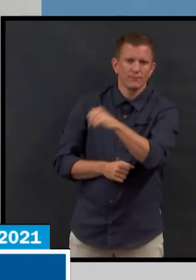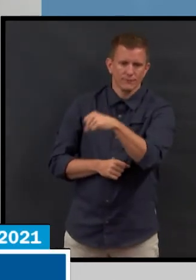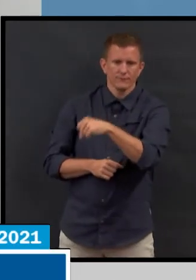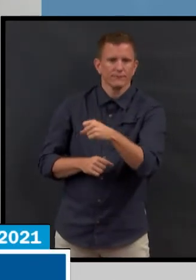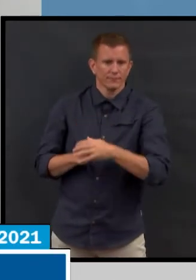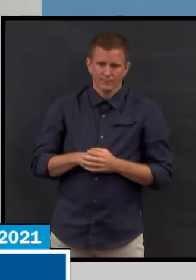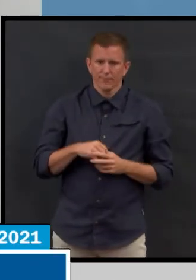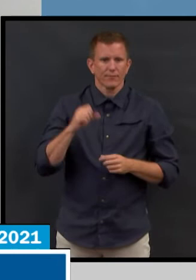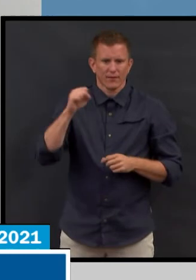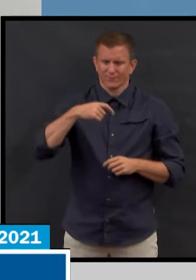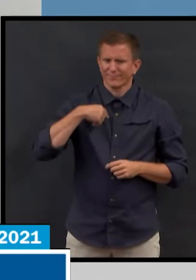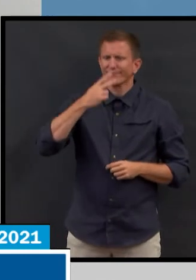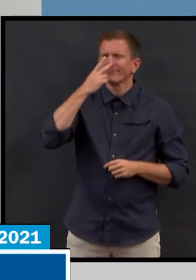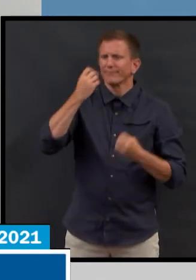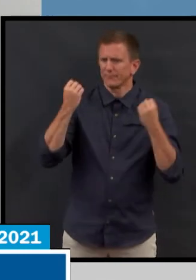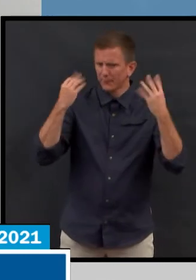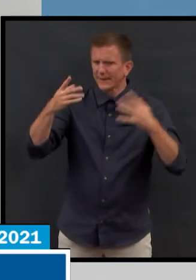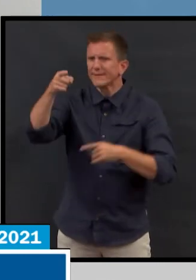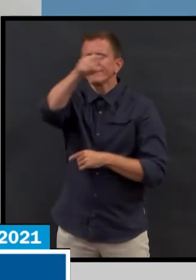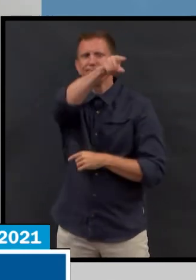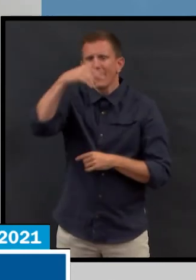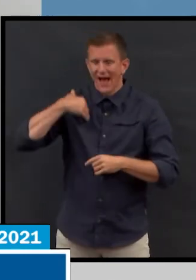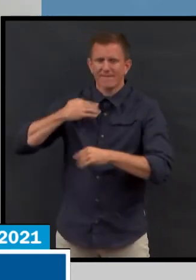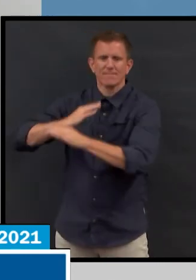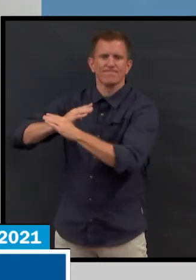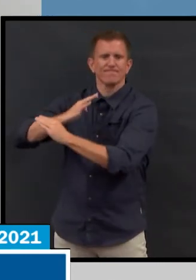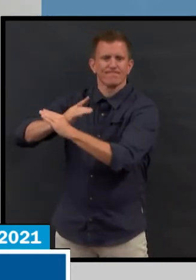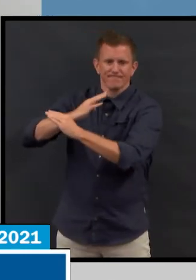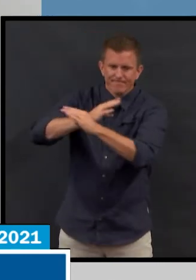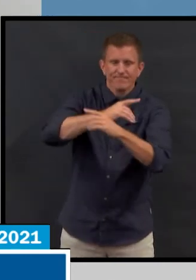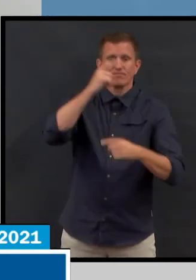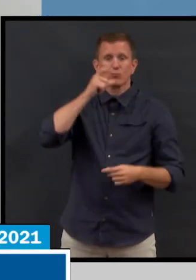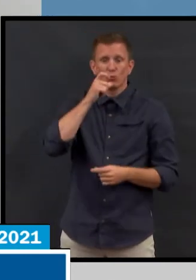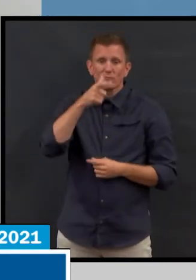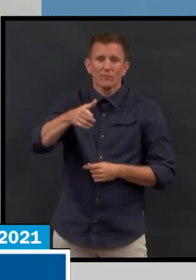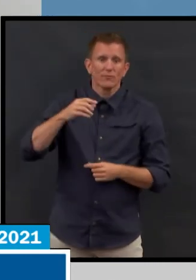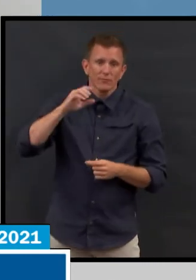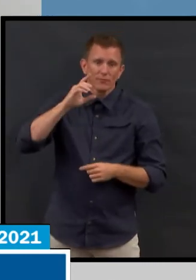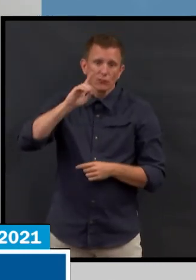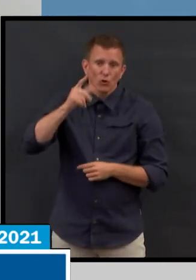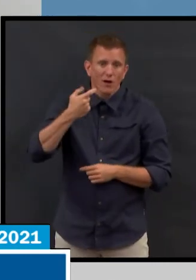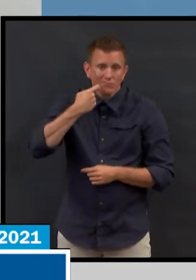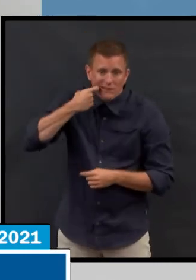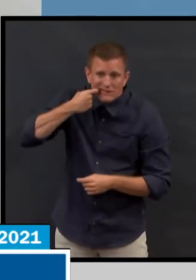and you know we are working on a policy level on that but we've also had some real successes